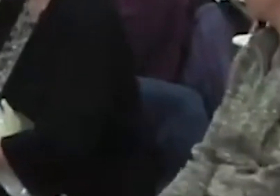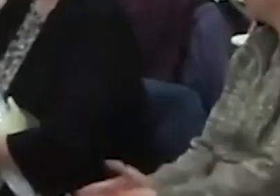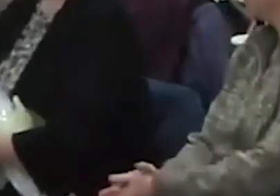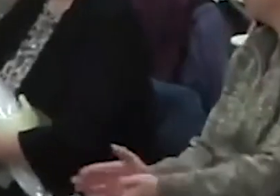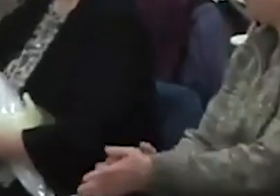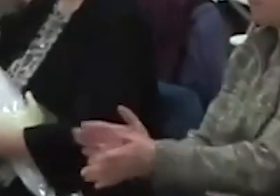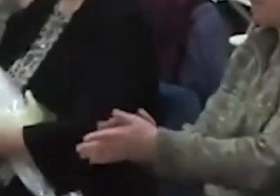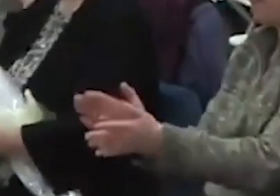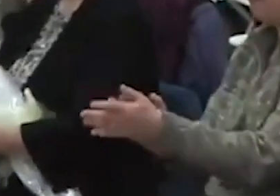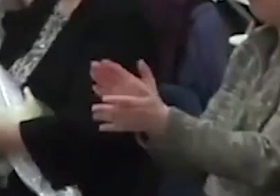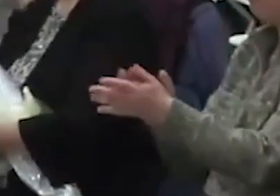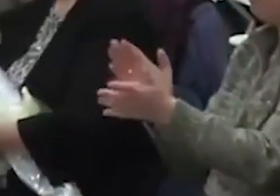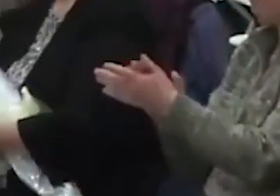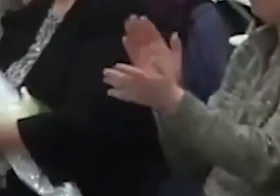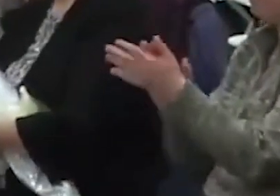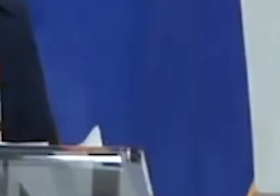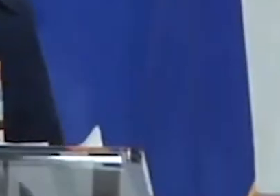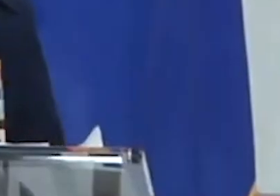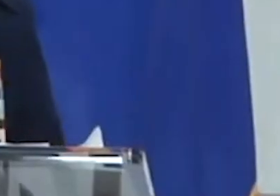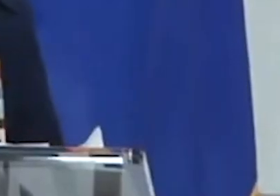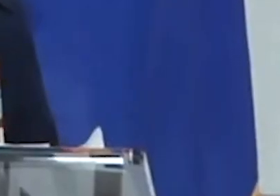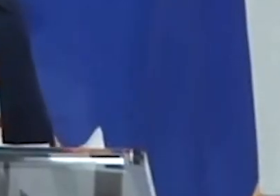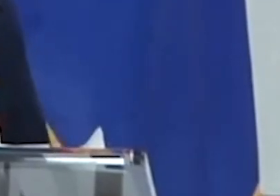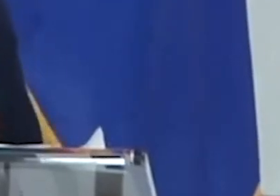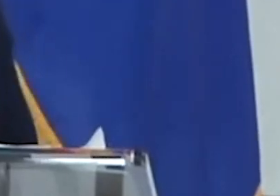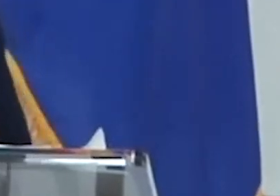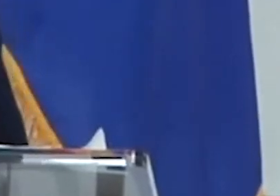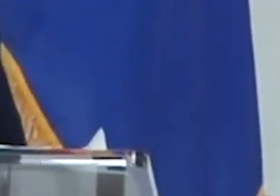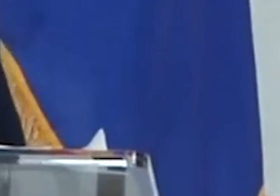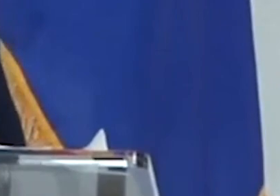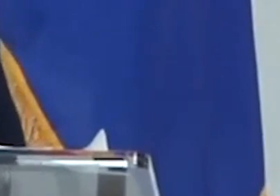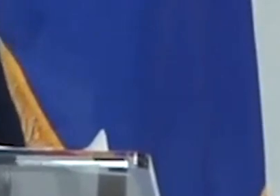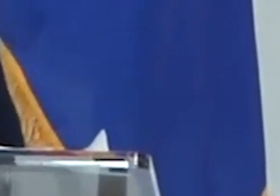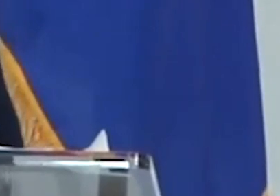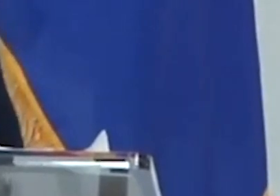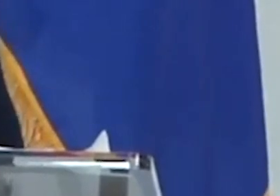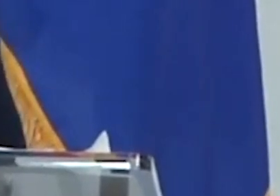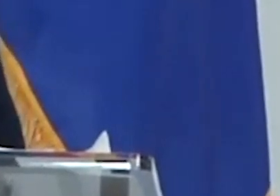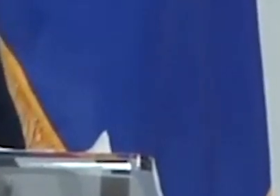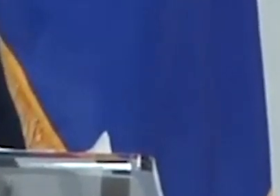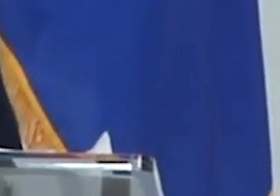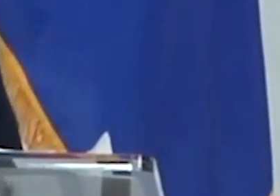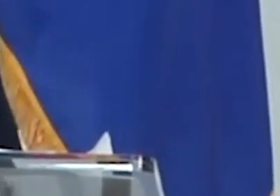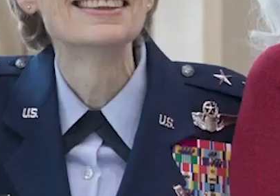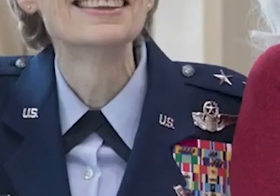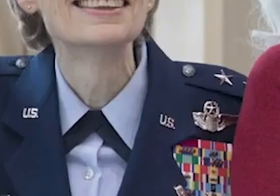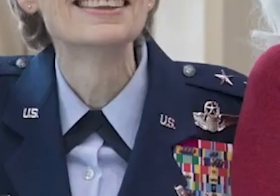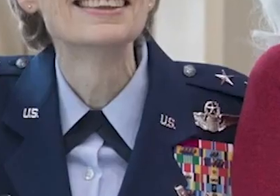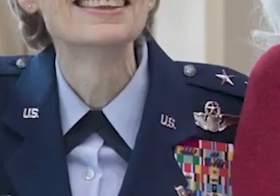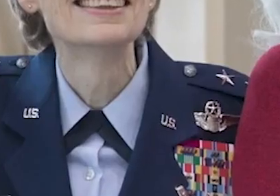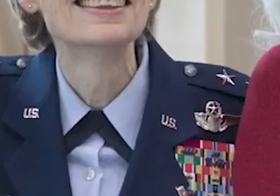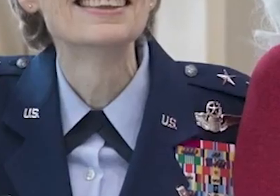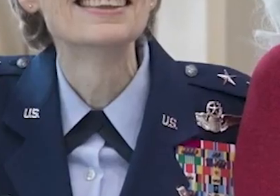supported me from day one. No matter how crazy my dreams were, and they were crazy sometimes. Lynn, I